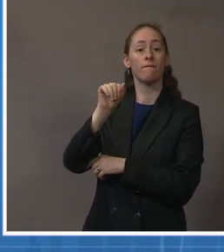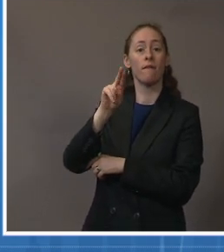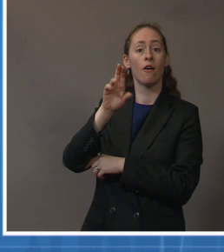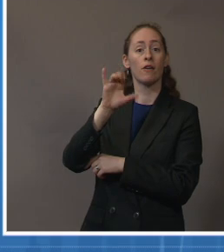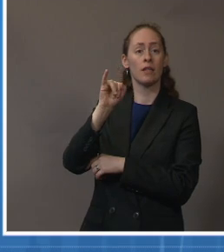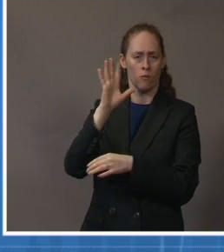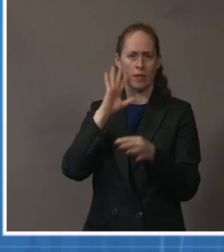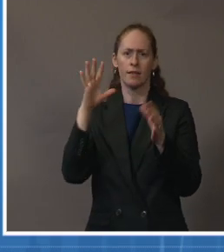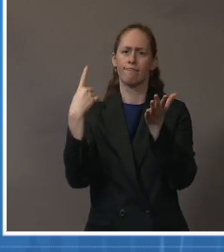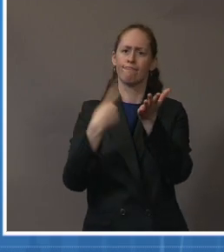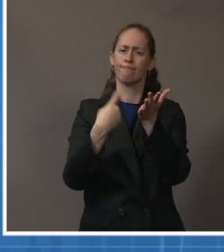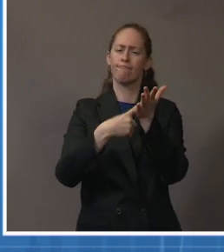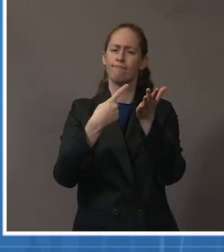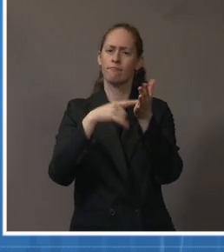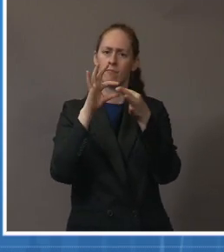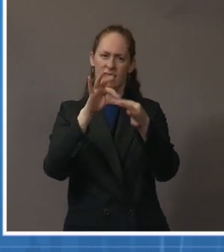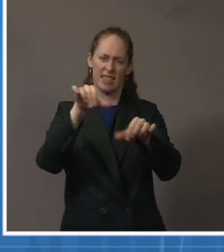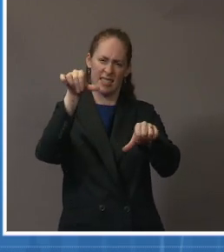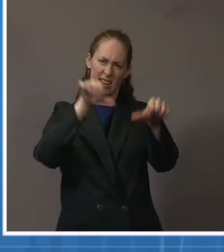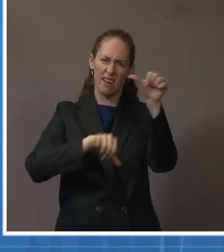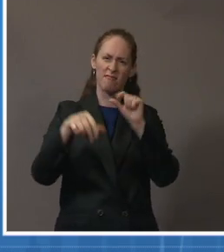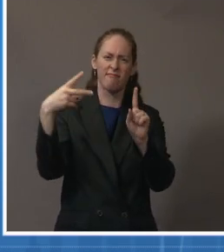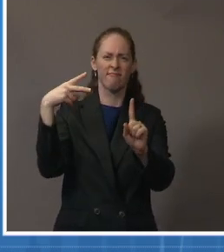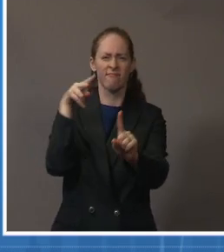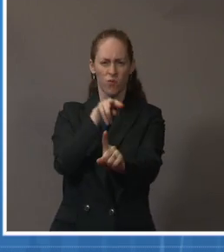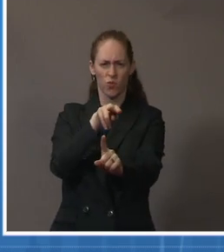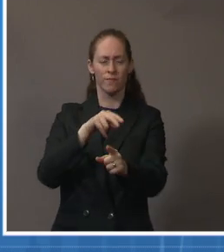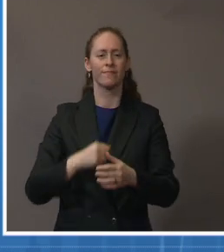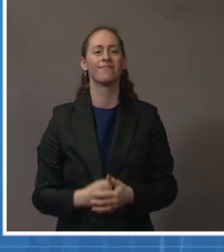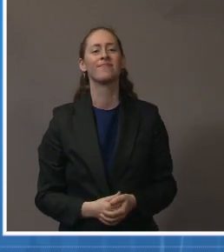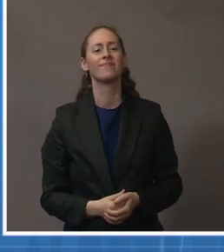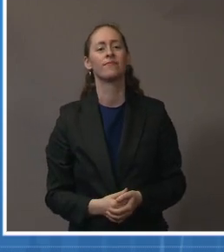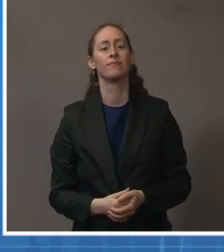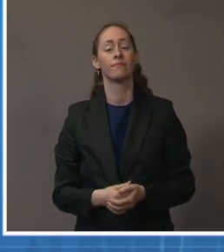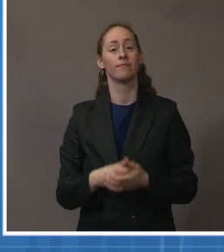On his first full day in office, President Biden released a comprehensive strategy